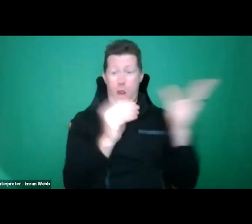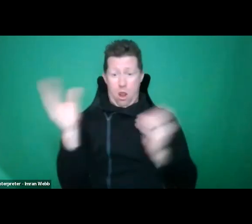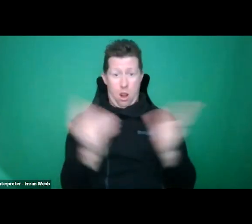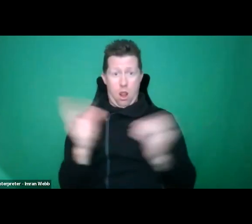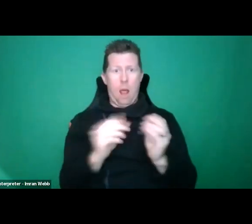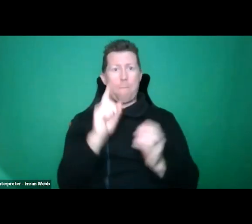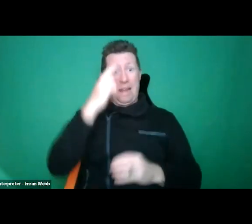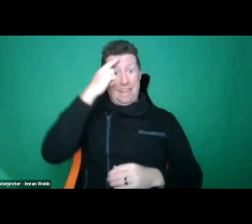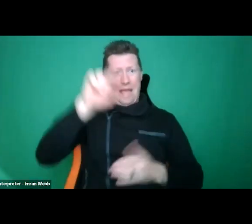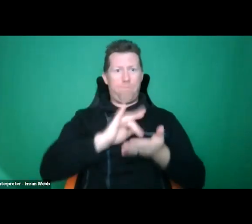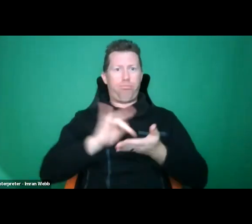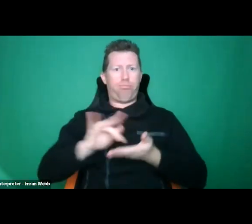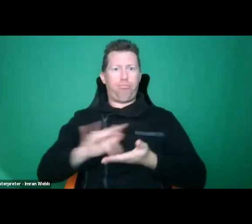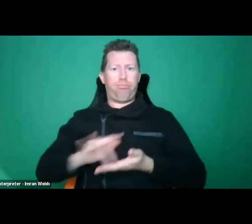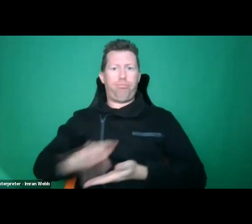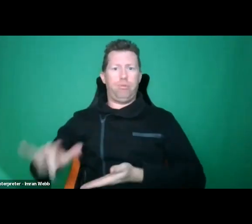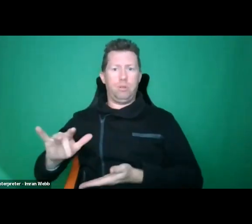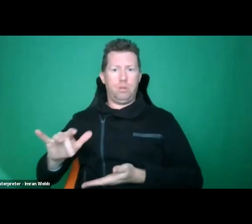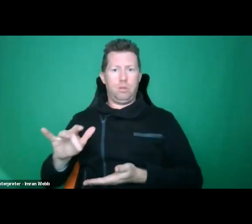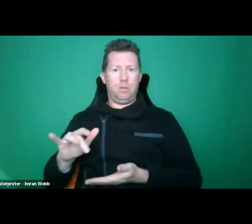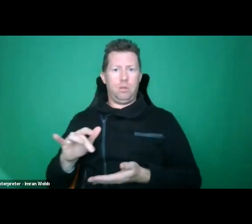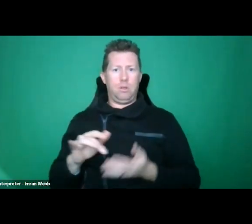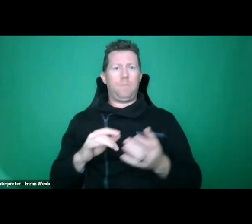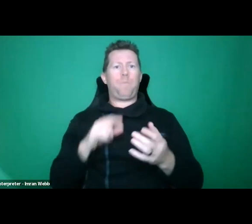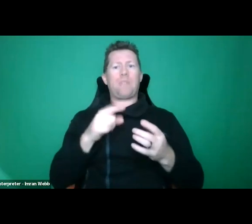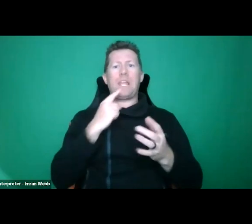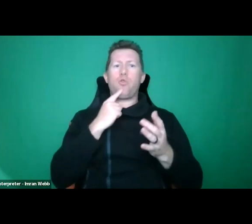de-identified information and bringing it together